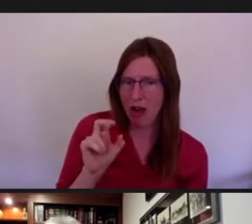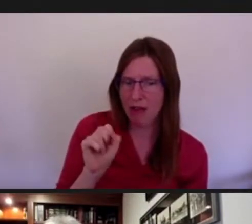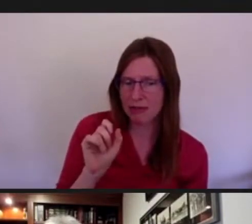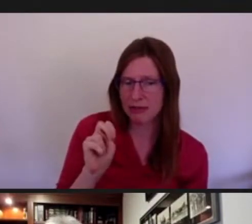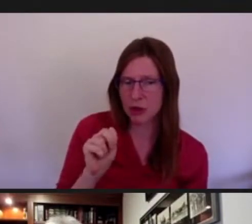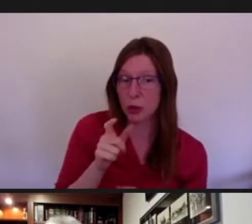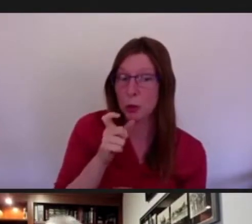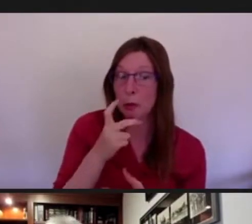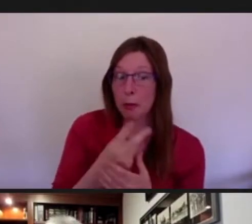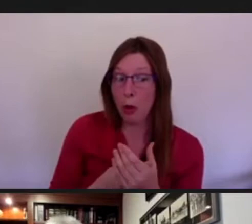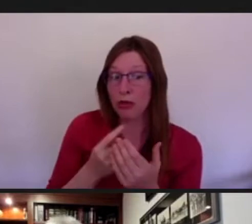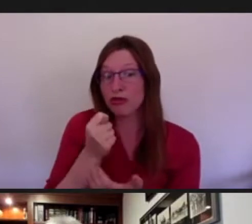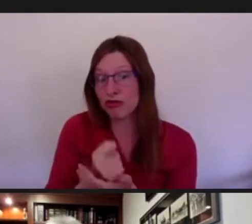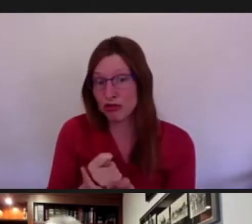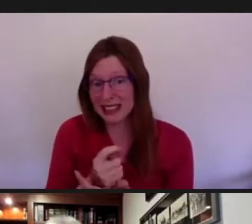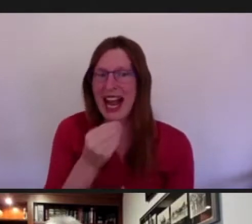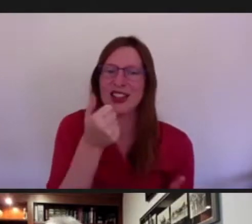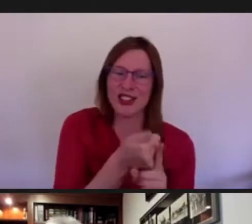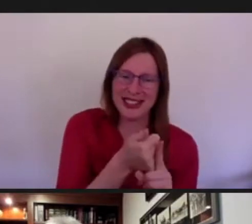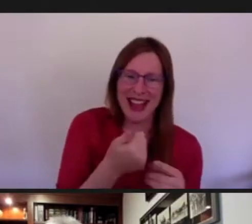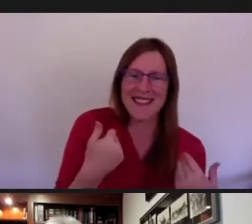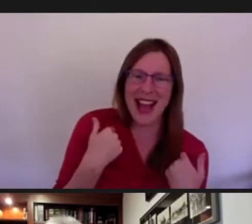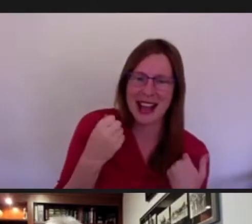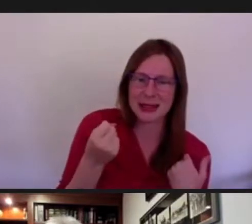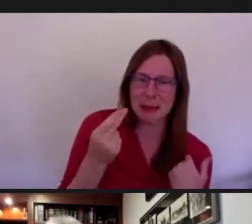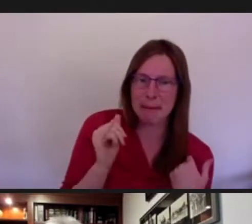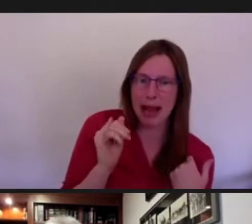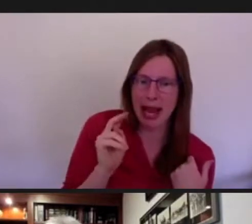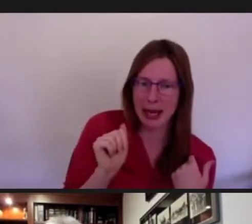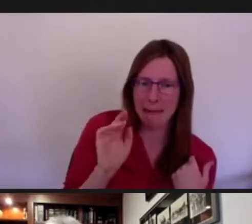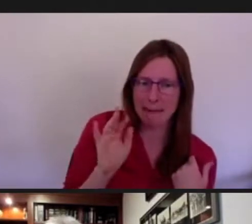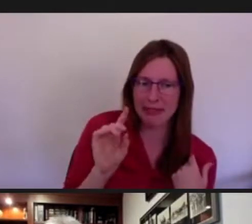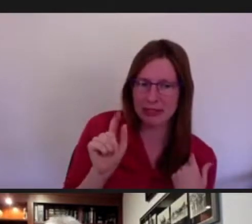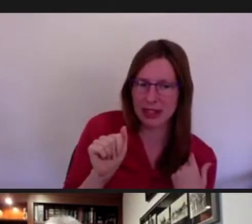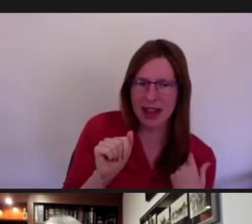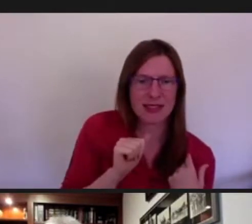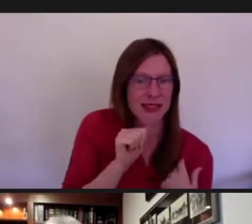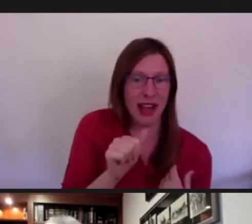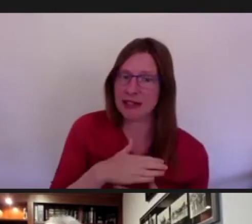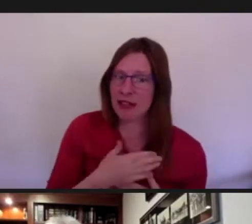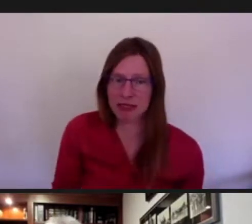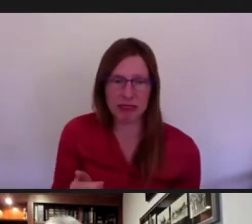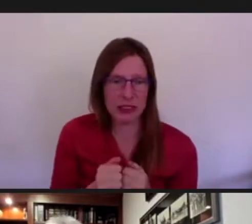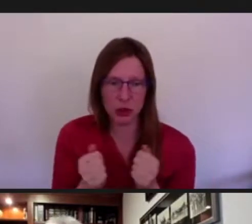So are you saying Mary Austin, who is both treated and herself has spina bifida, and